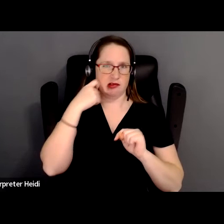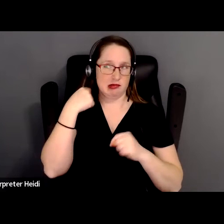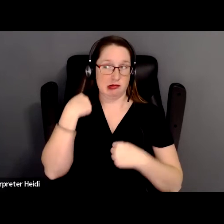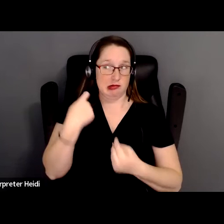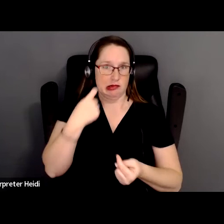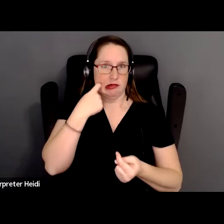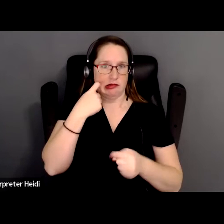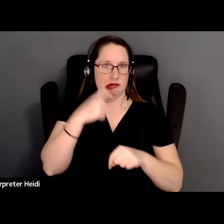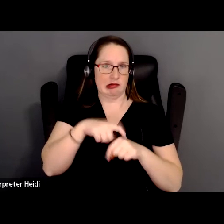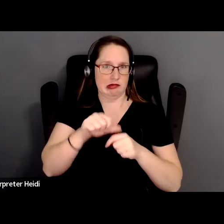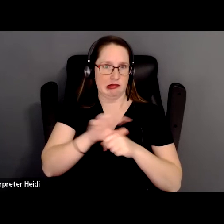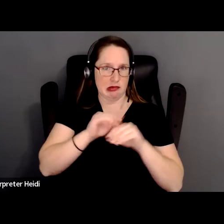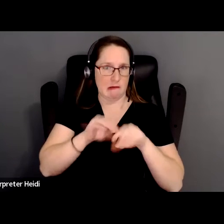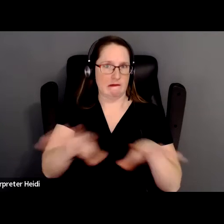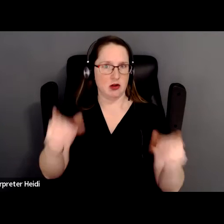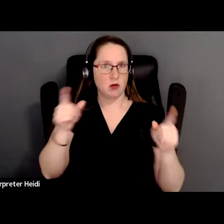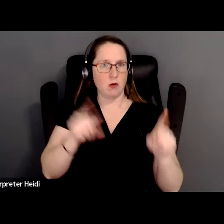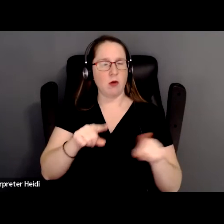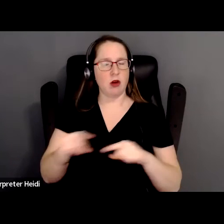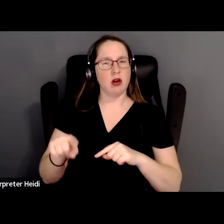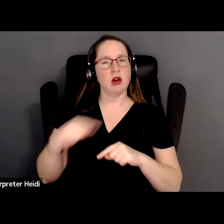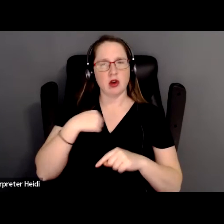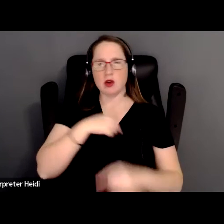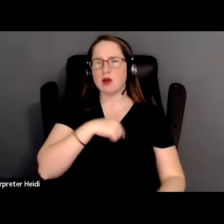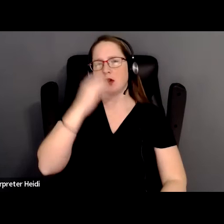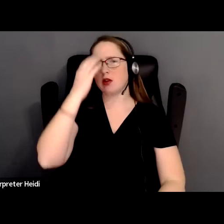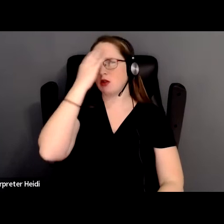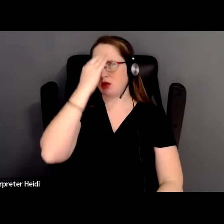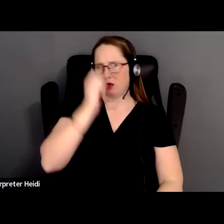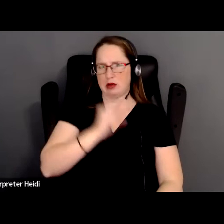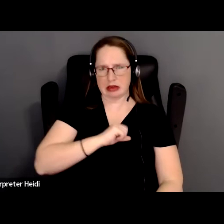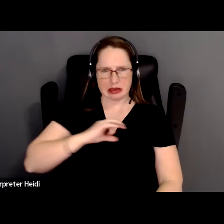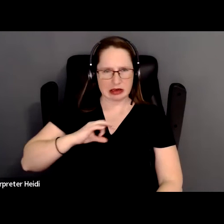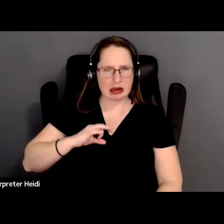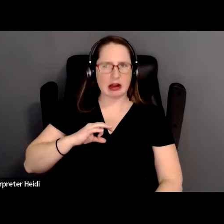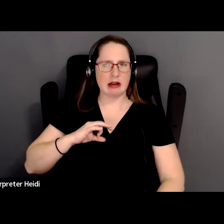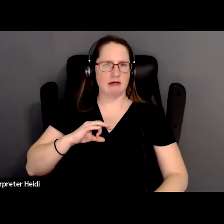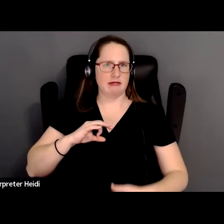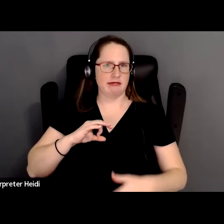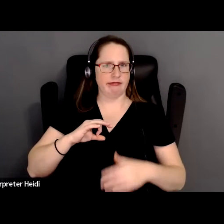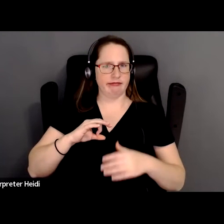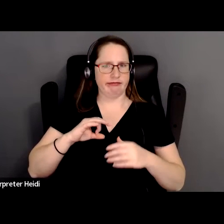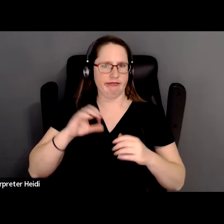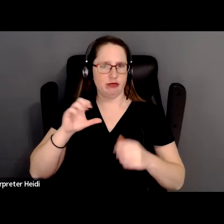pandemic has been going on, we know that there's a staff and a staffing crisis going on across